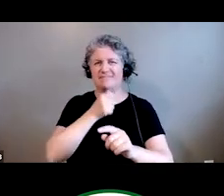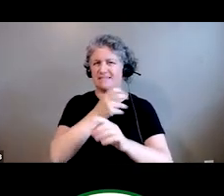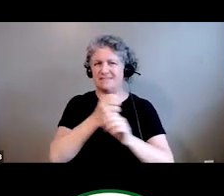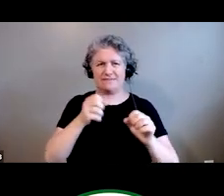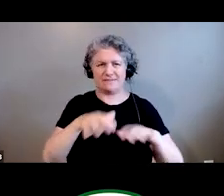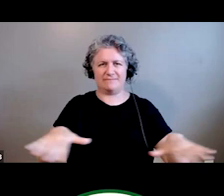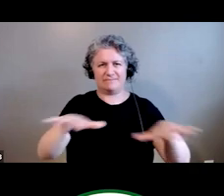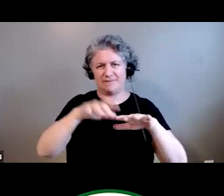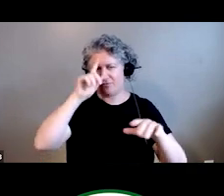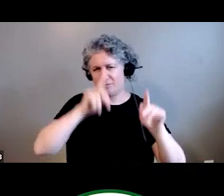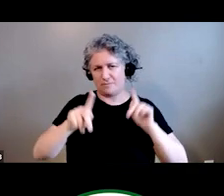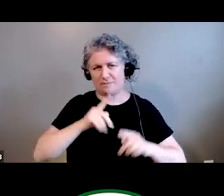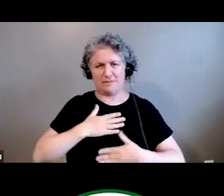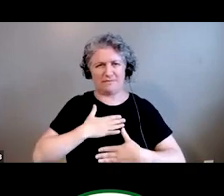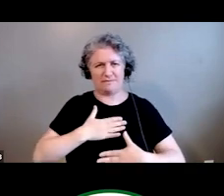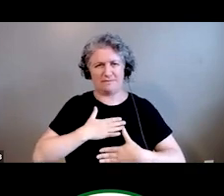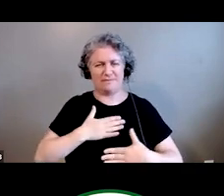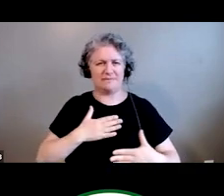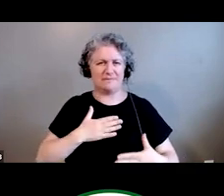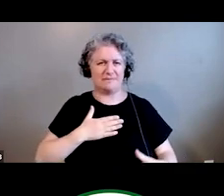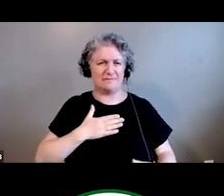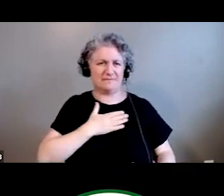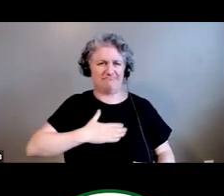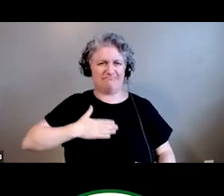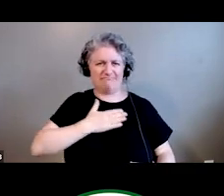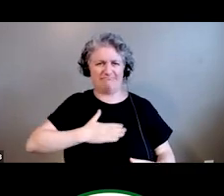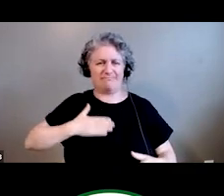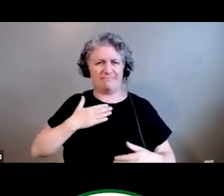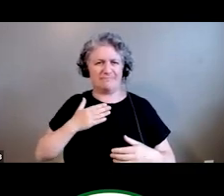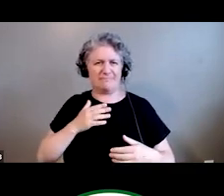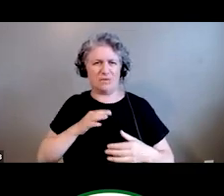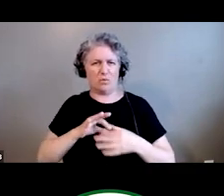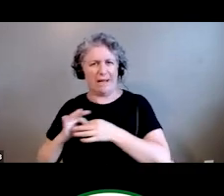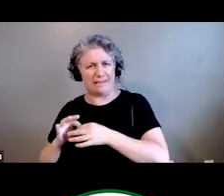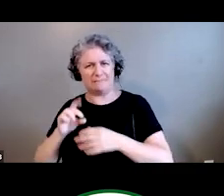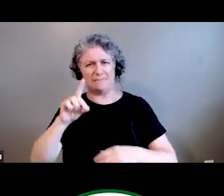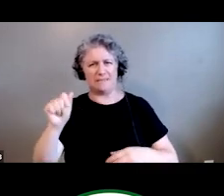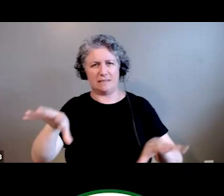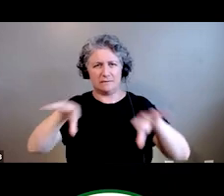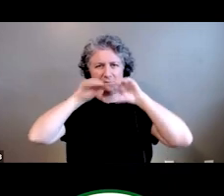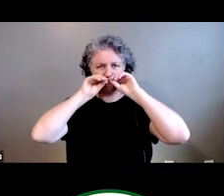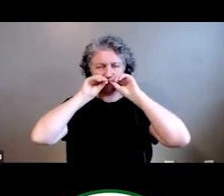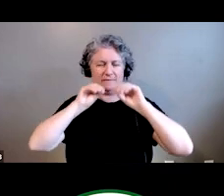I also have a comment here, that a lot of programs I would, recreation programs, adaptive